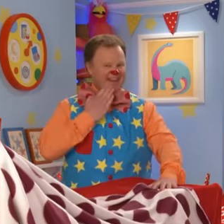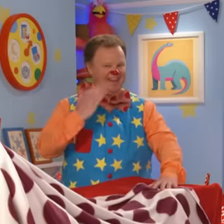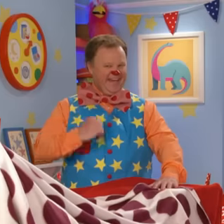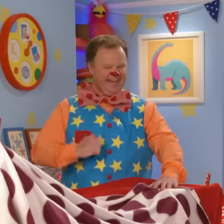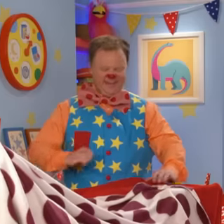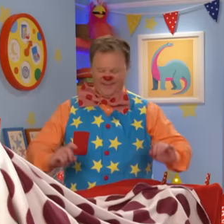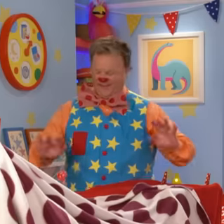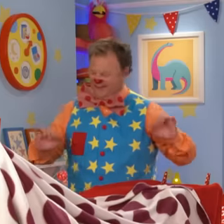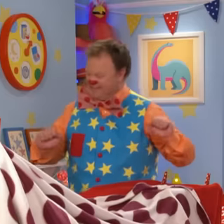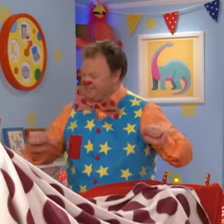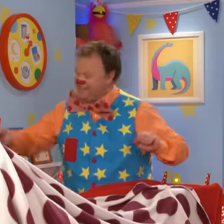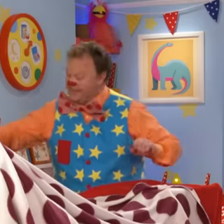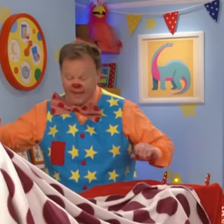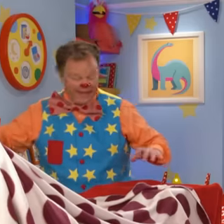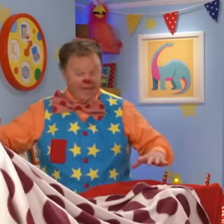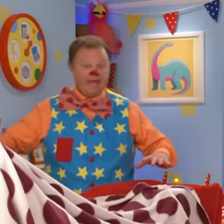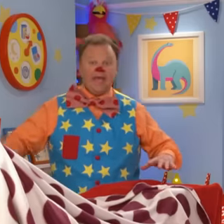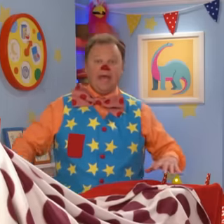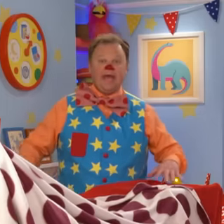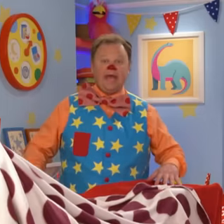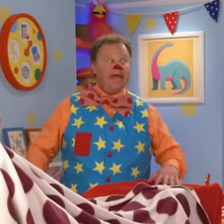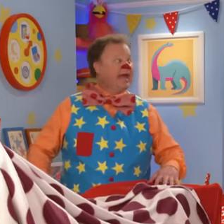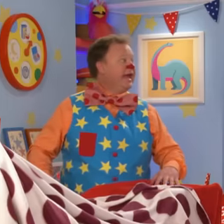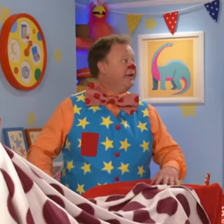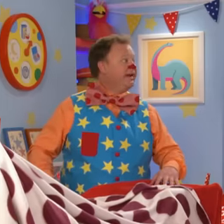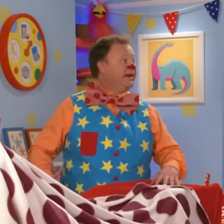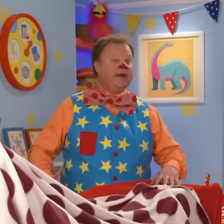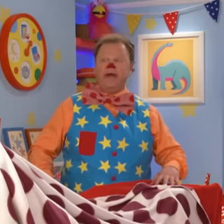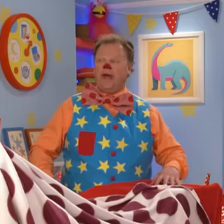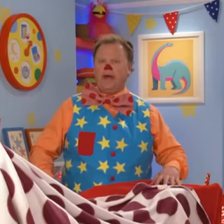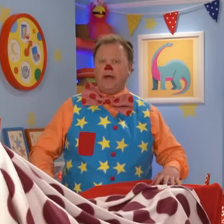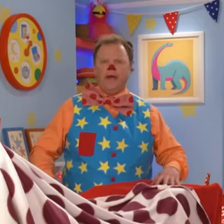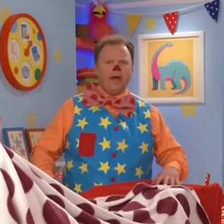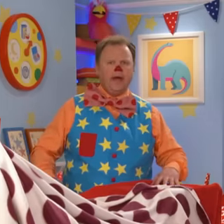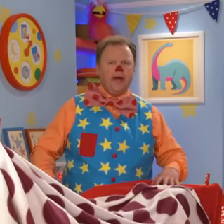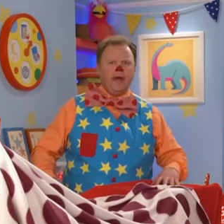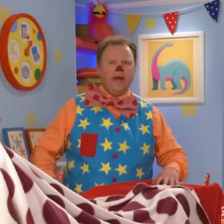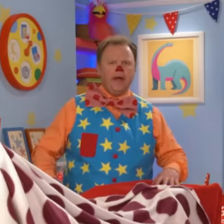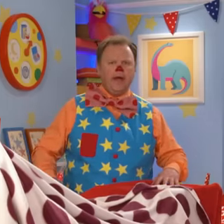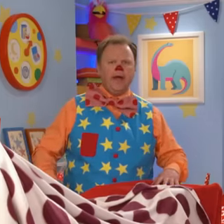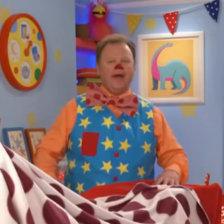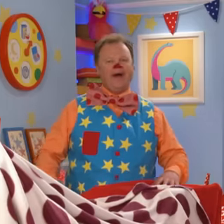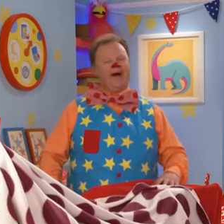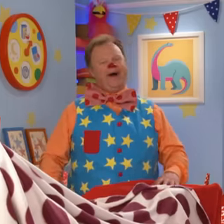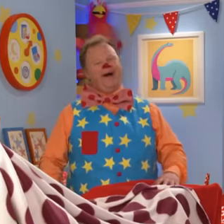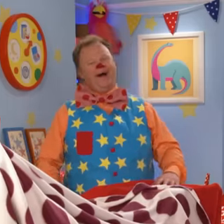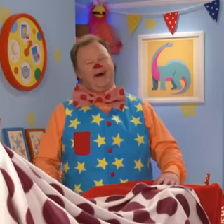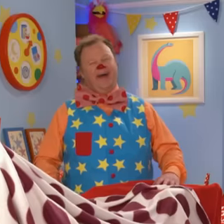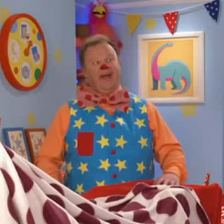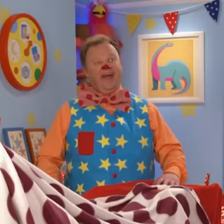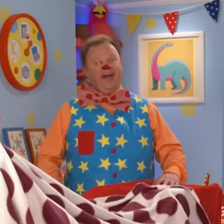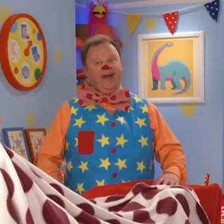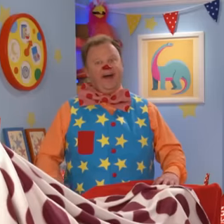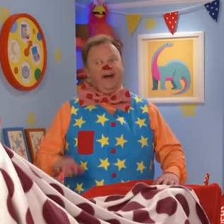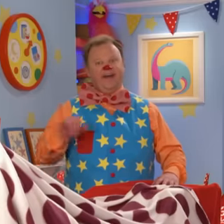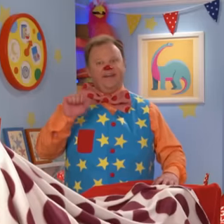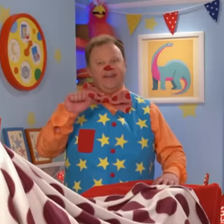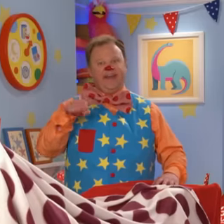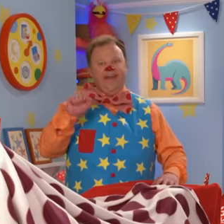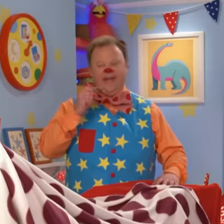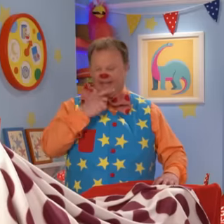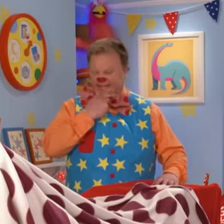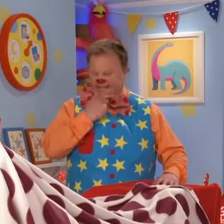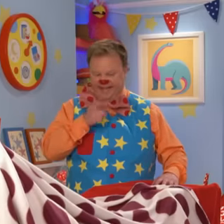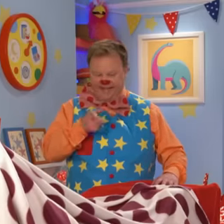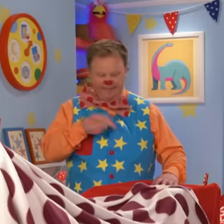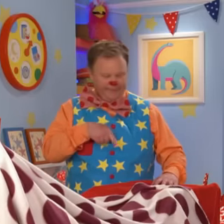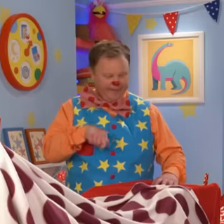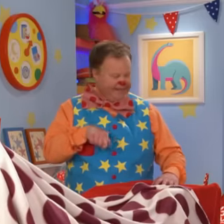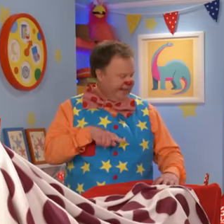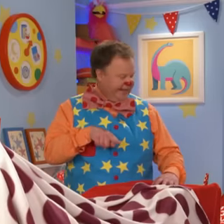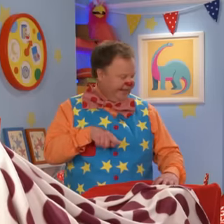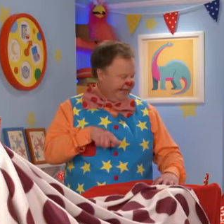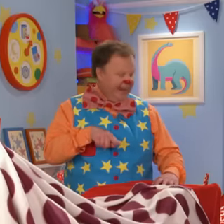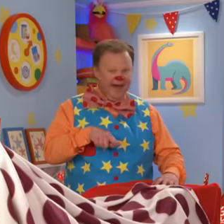thank you but what about granddad tumble won't he get cold without his blankets oh yes um well